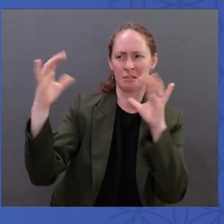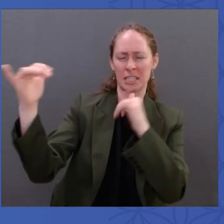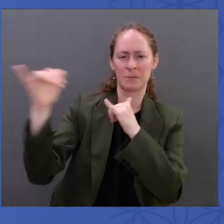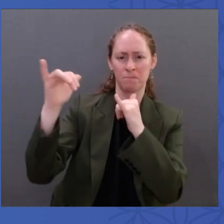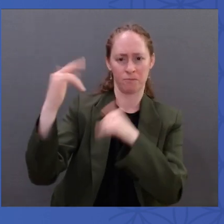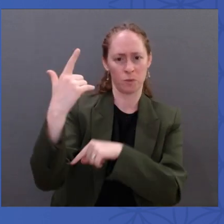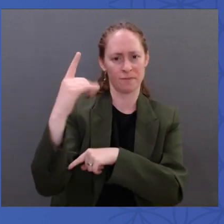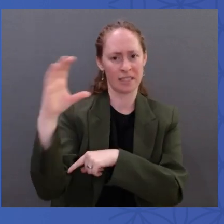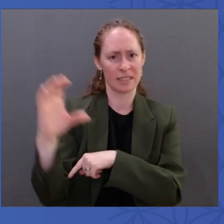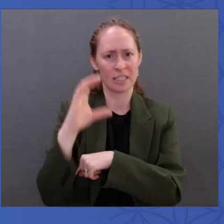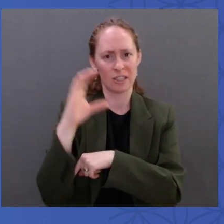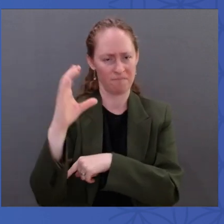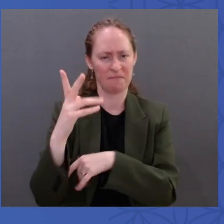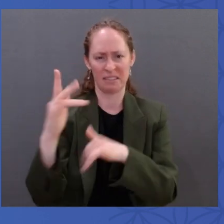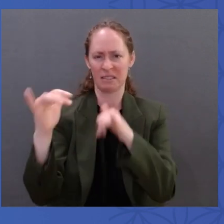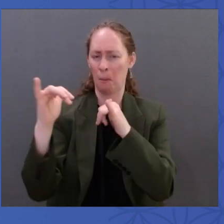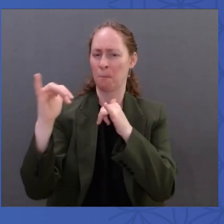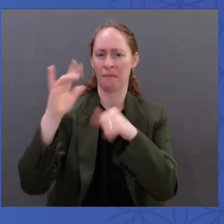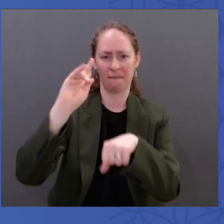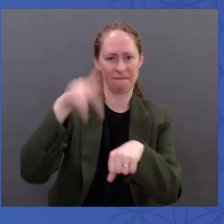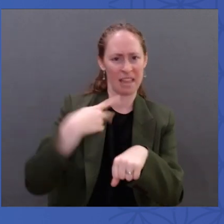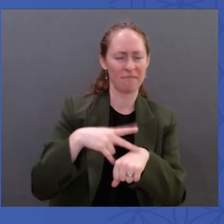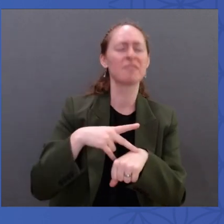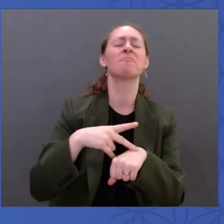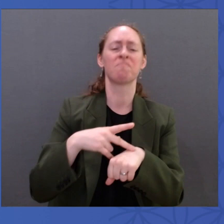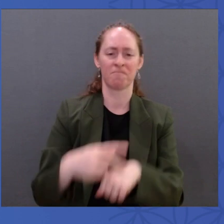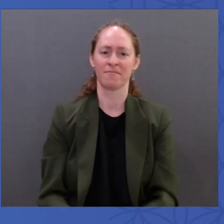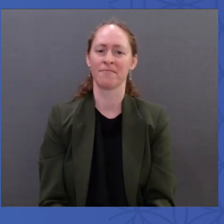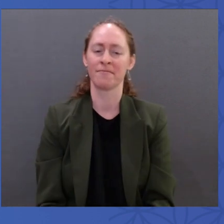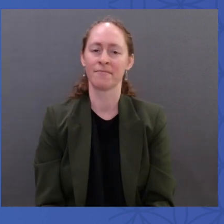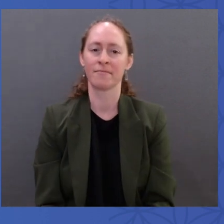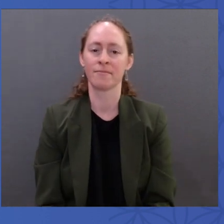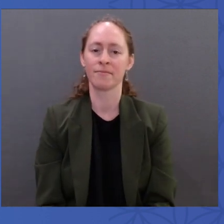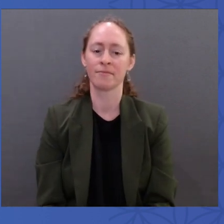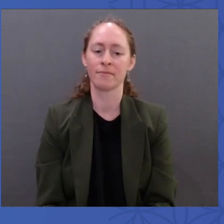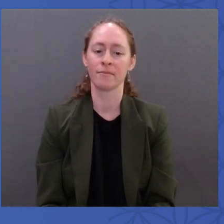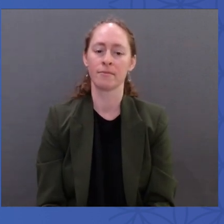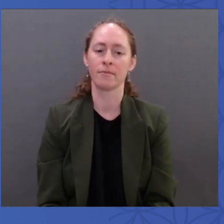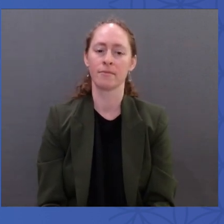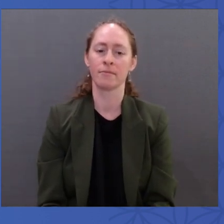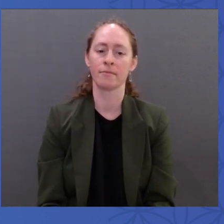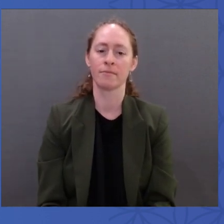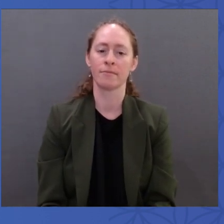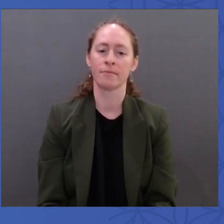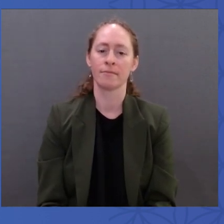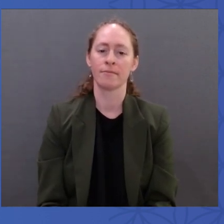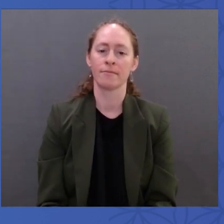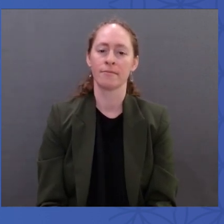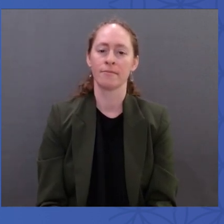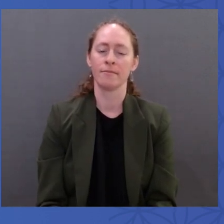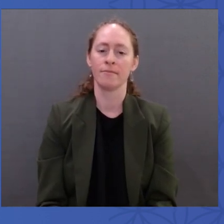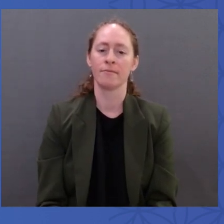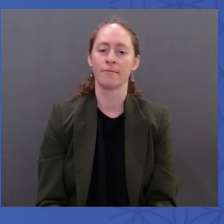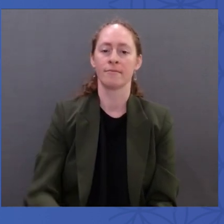The vision of IP is also in line with the 2020 ASEAN Comprehensive Recovery Framework.